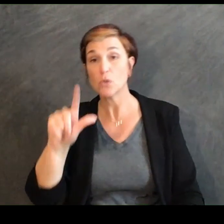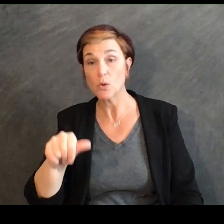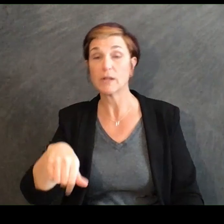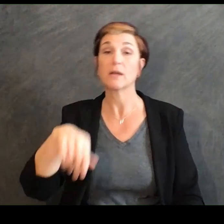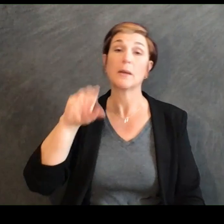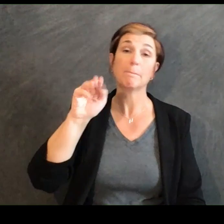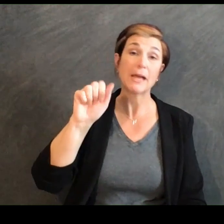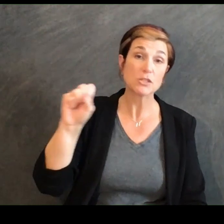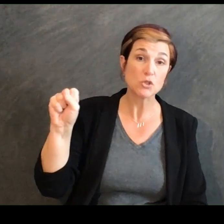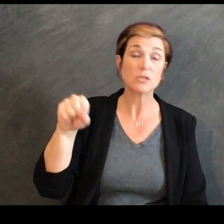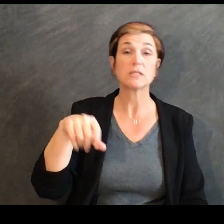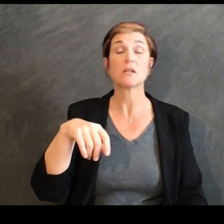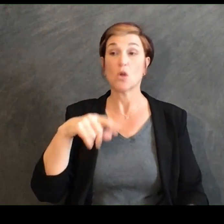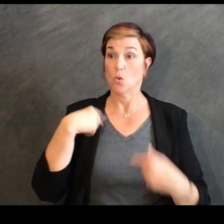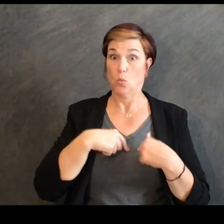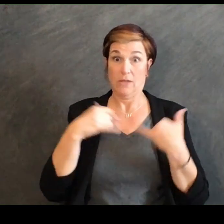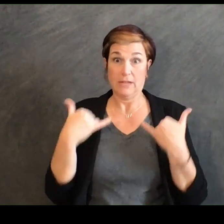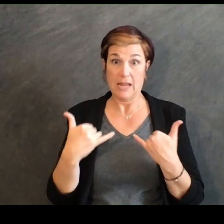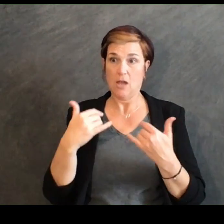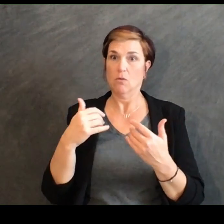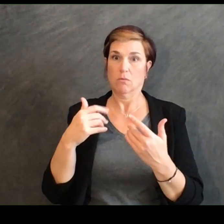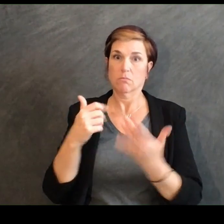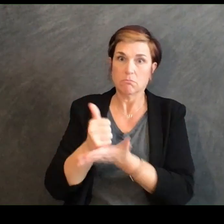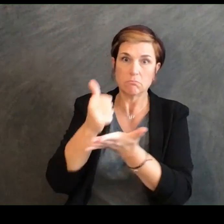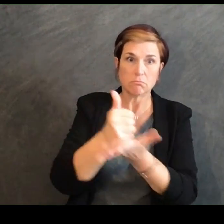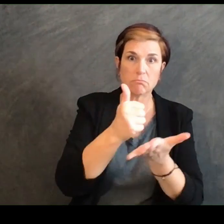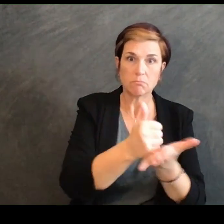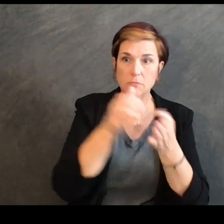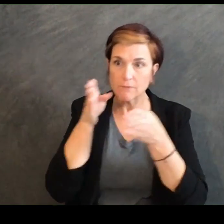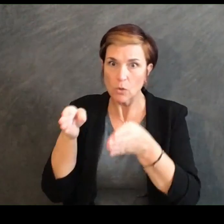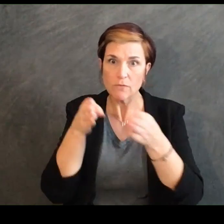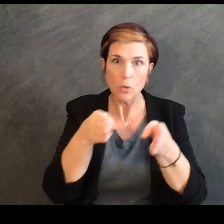in continuous contact as you said with governor's around the country mr.